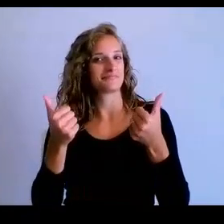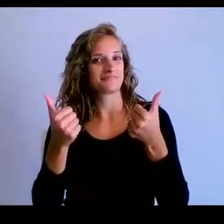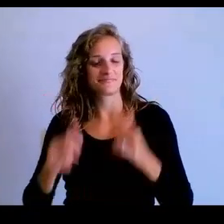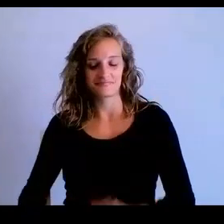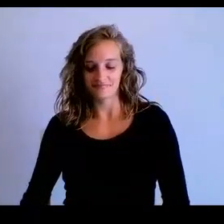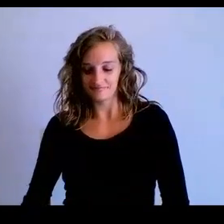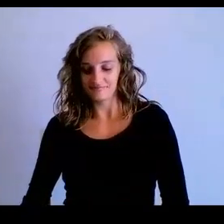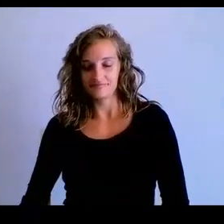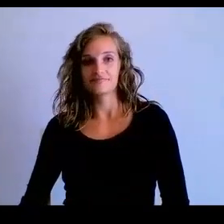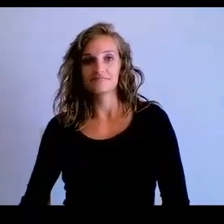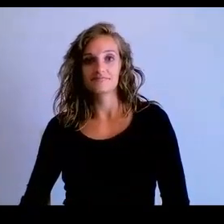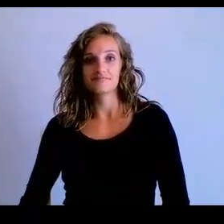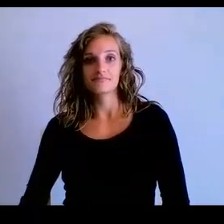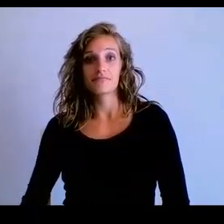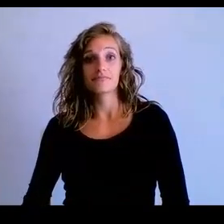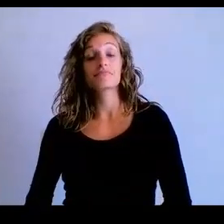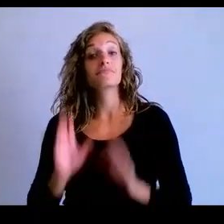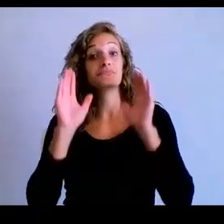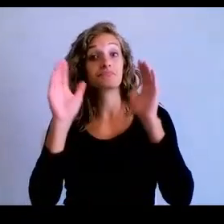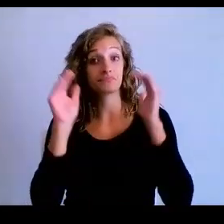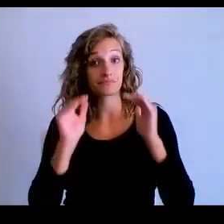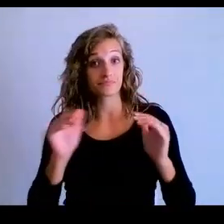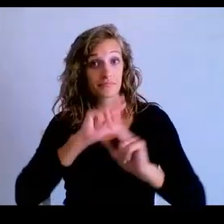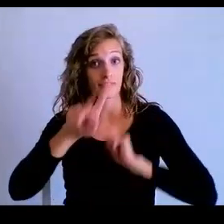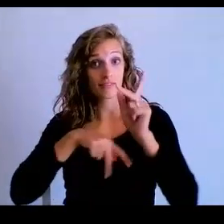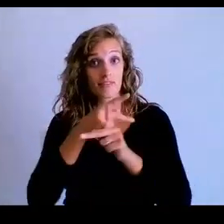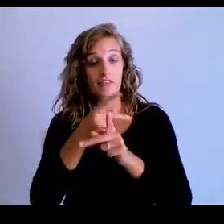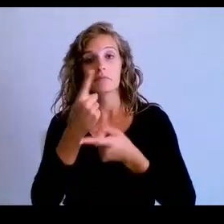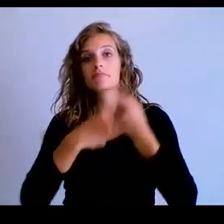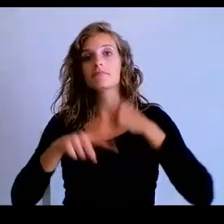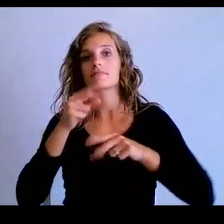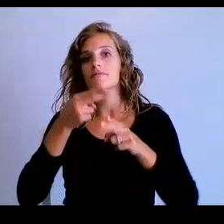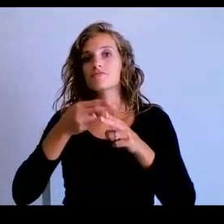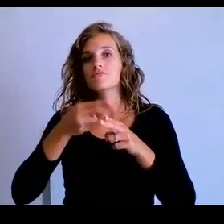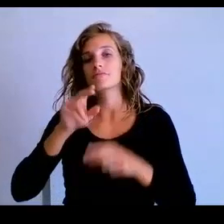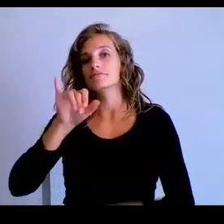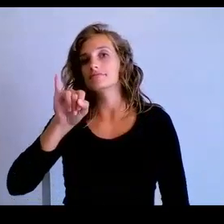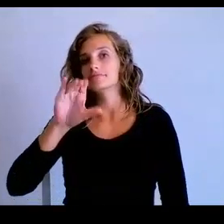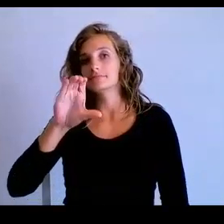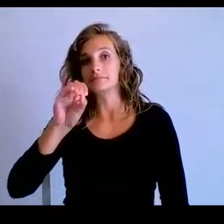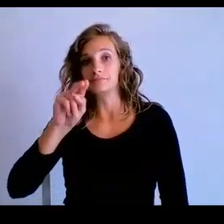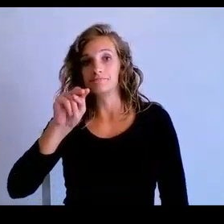initialized signs our next type of signs are called iconic